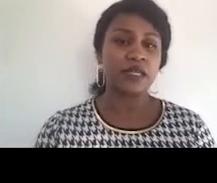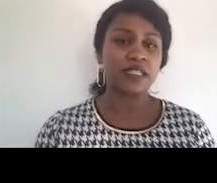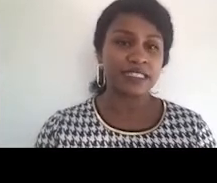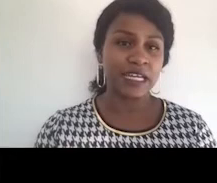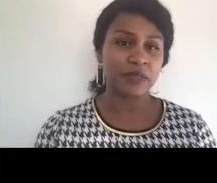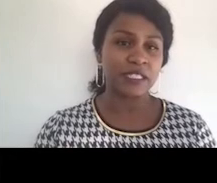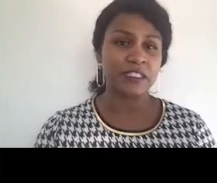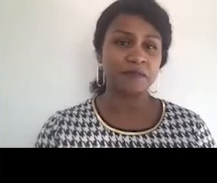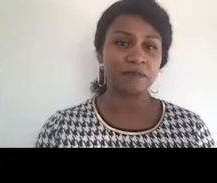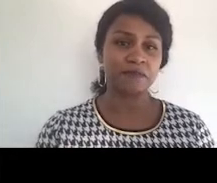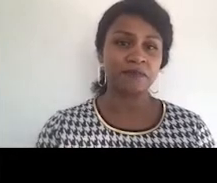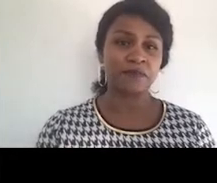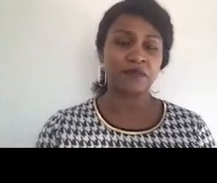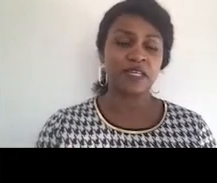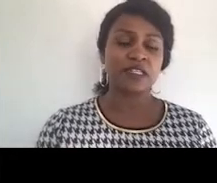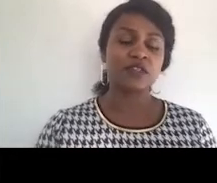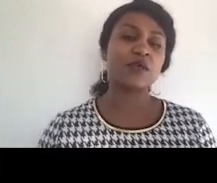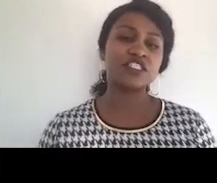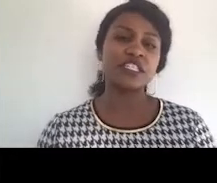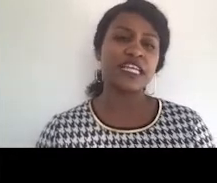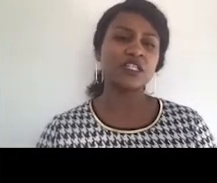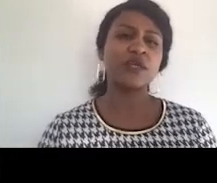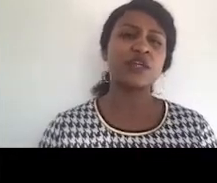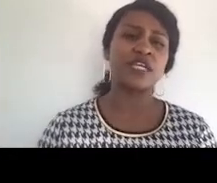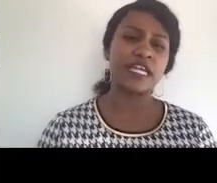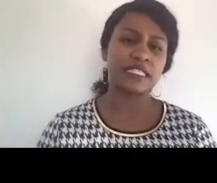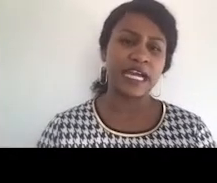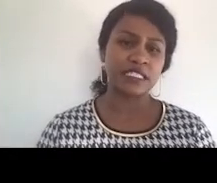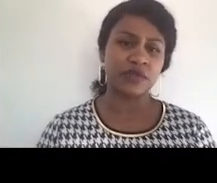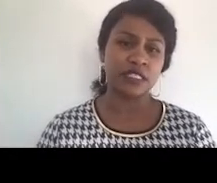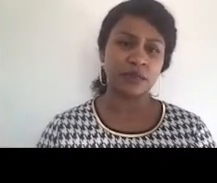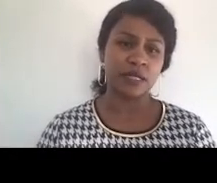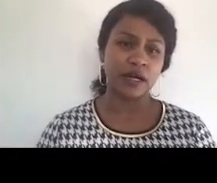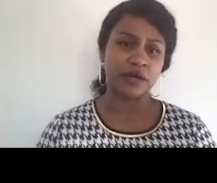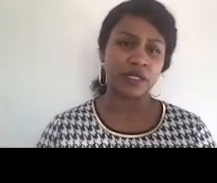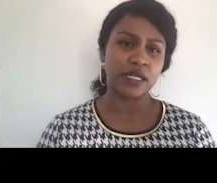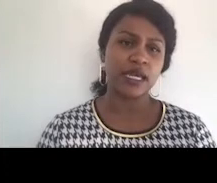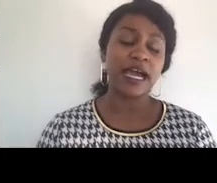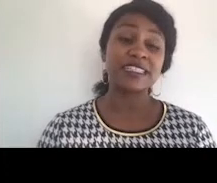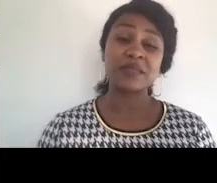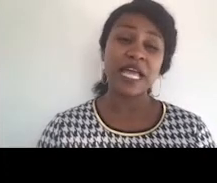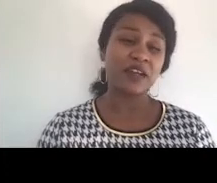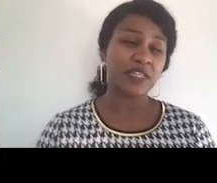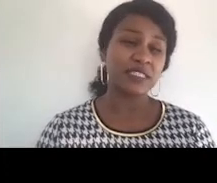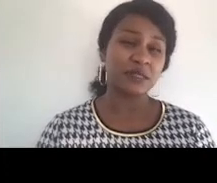Next slide, please. So the question is how do we create an anti-racism Calgary? Anti-Black racism